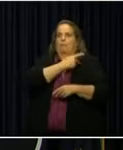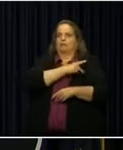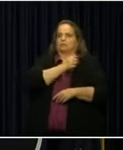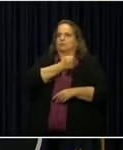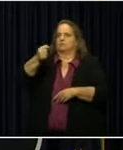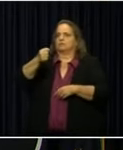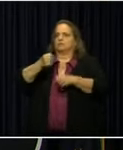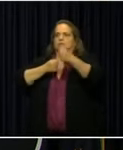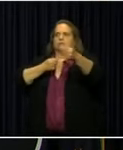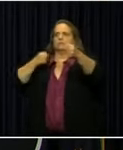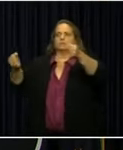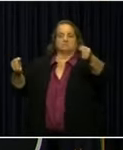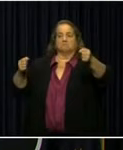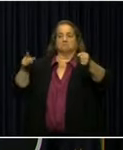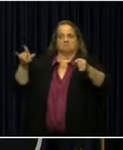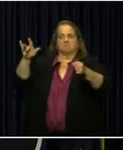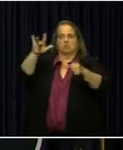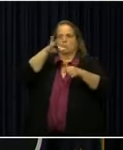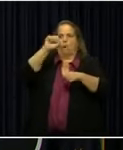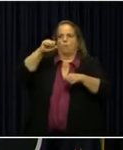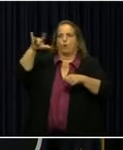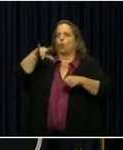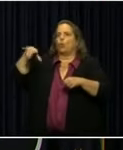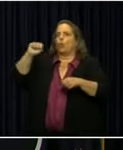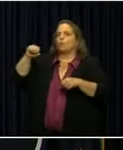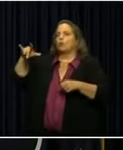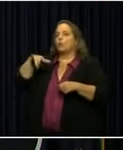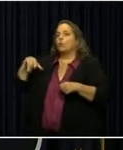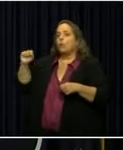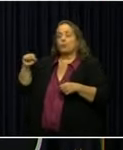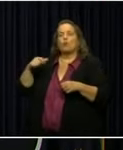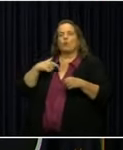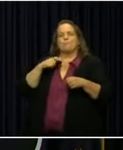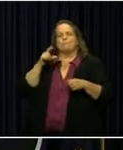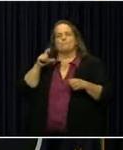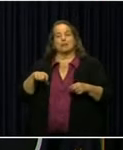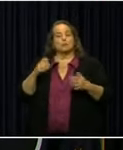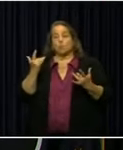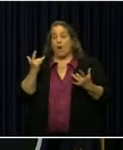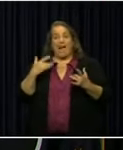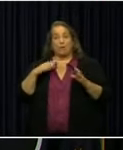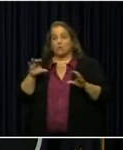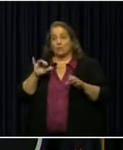CORONAVIRUS. THIS IS -- NOW A REAL PROBLEM